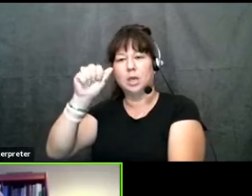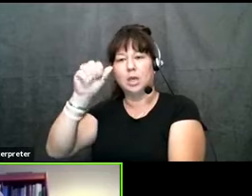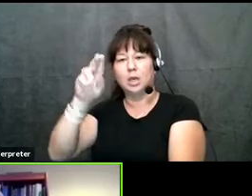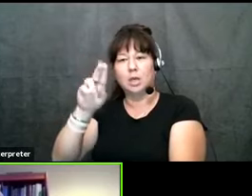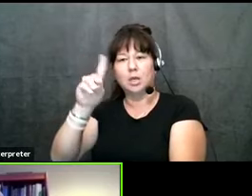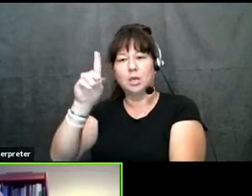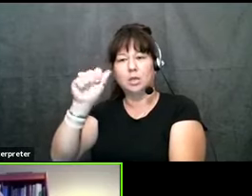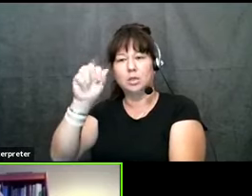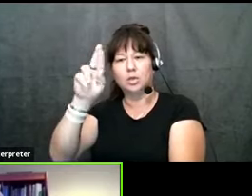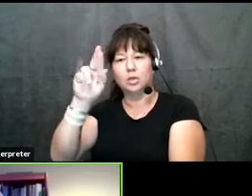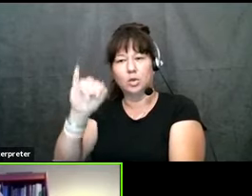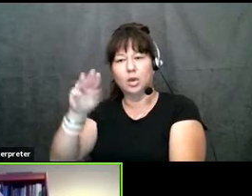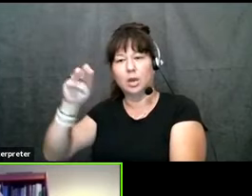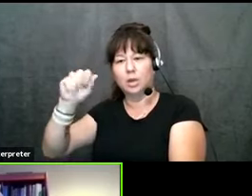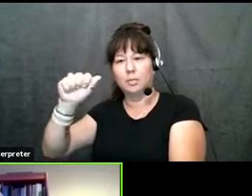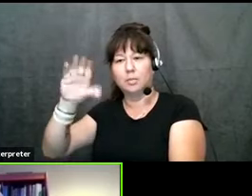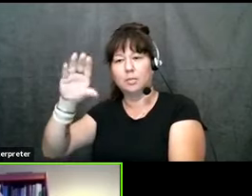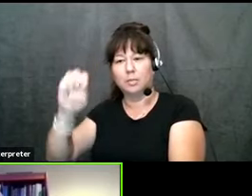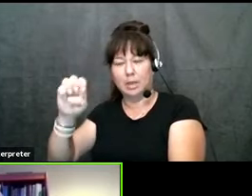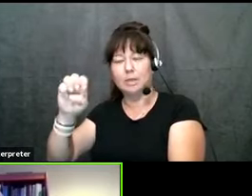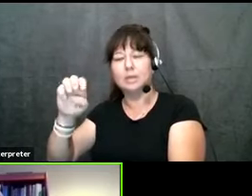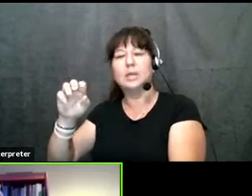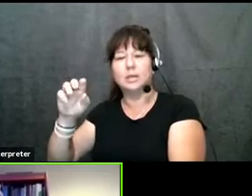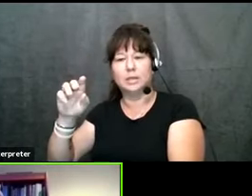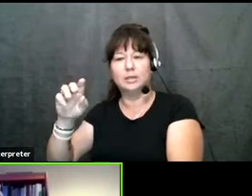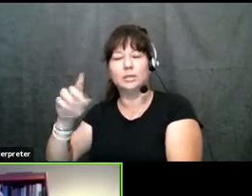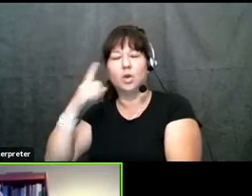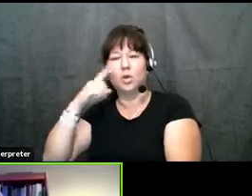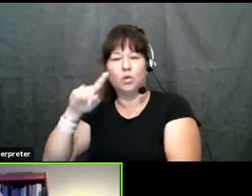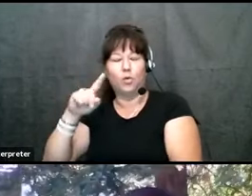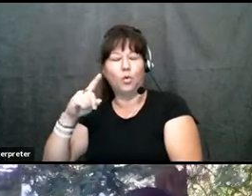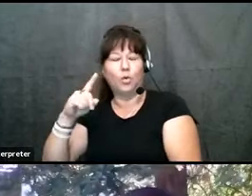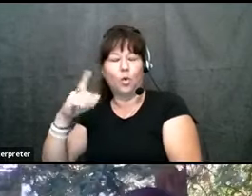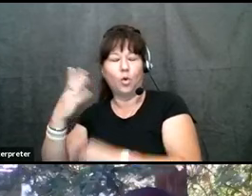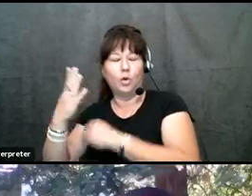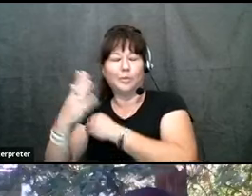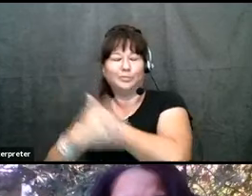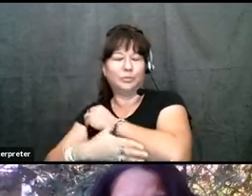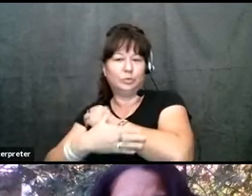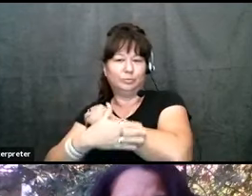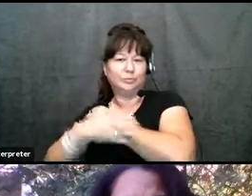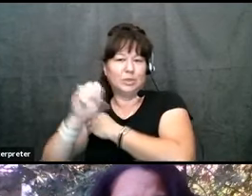message for our Spanish speaking viewers today. Jose?